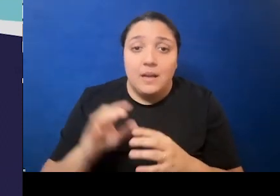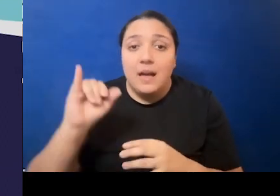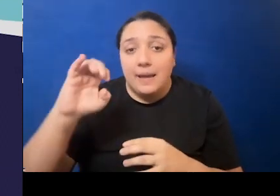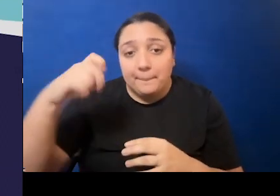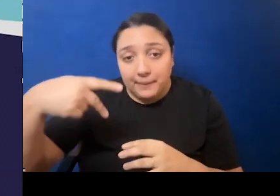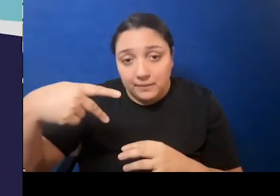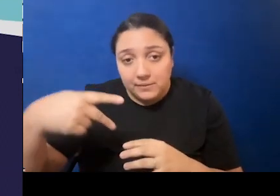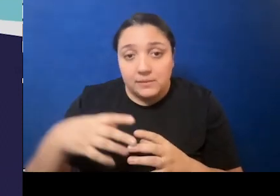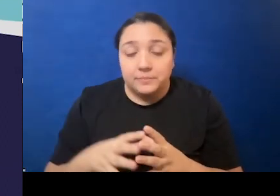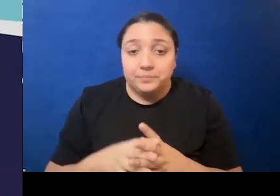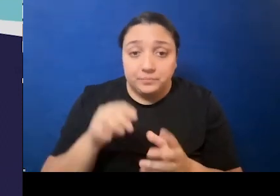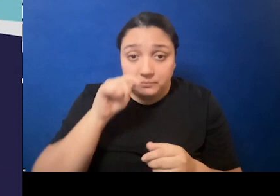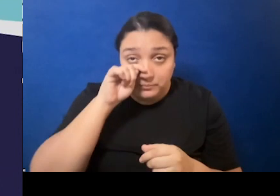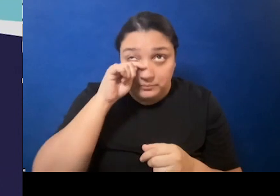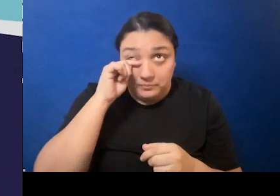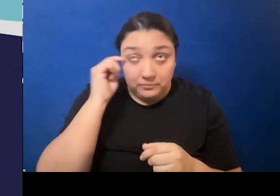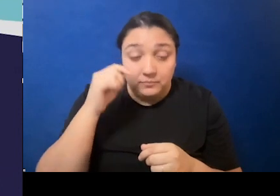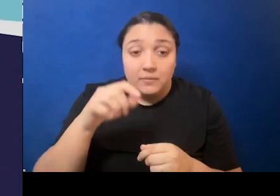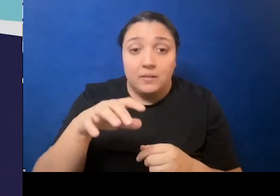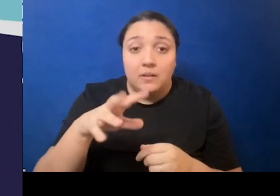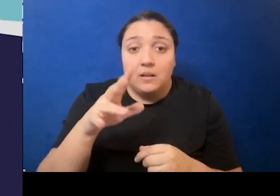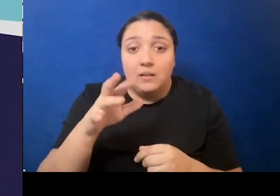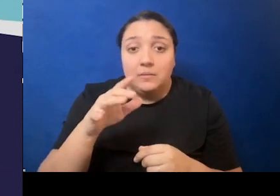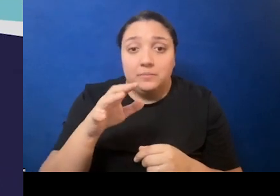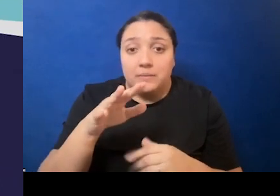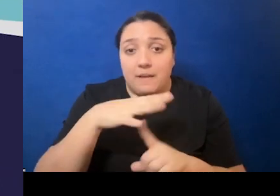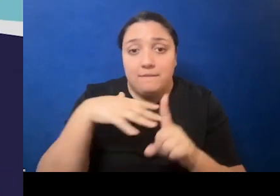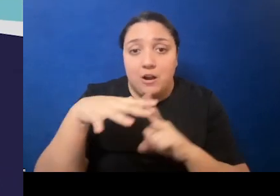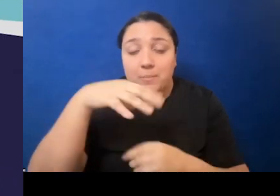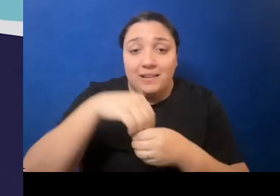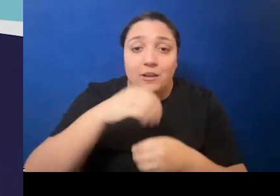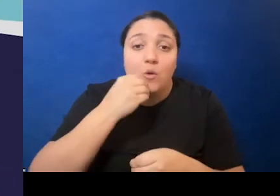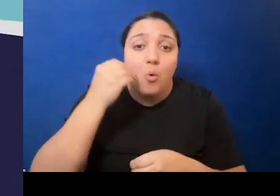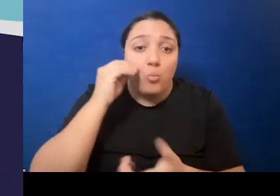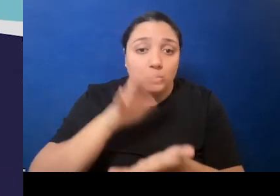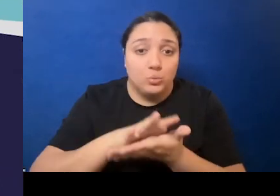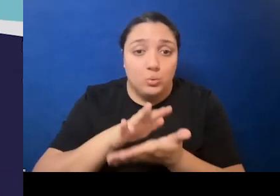WE TALKED ABOUT THE THERAPY ENVIRONMENT IN THE HOME SCHOOL.